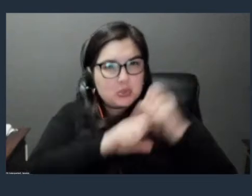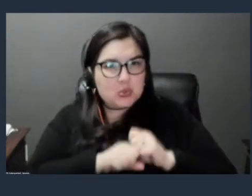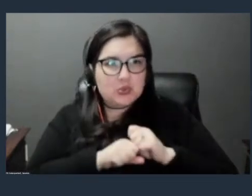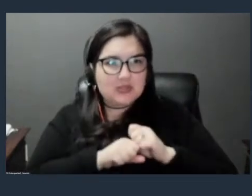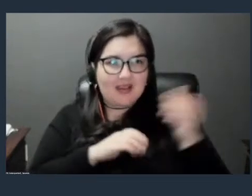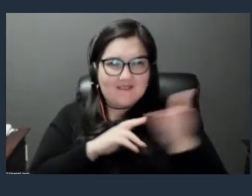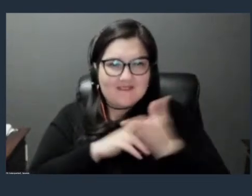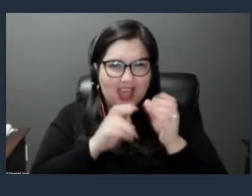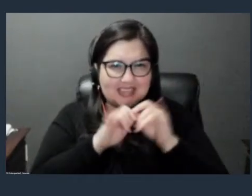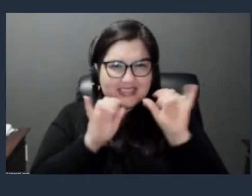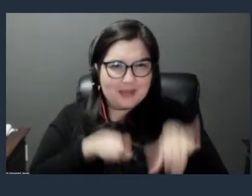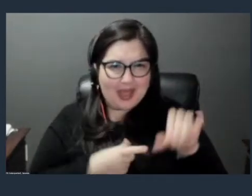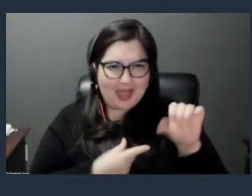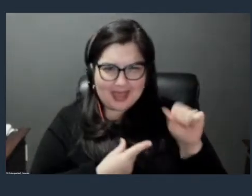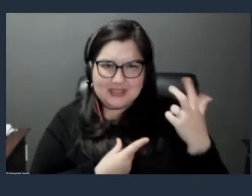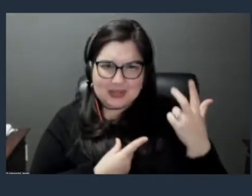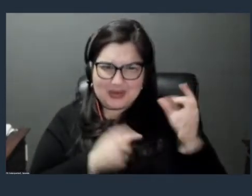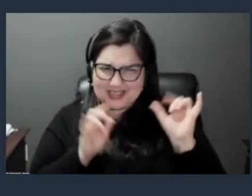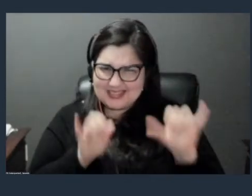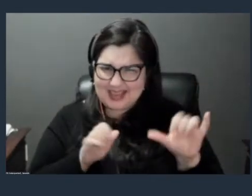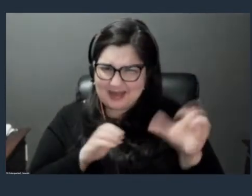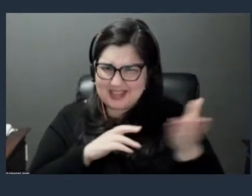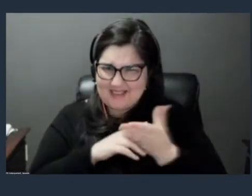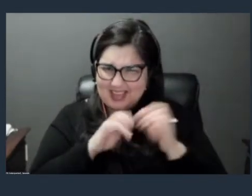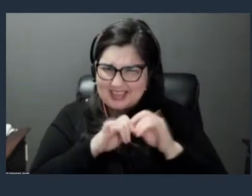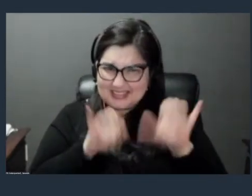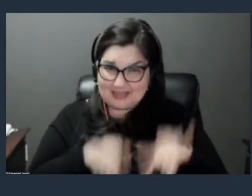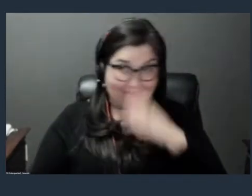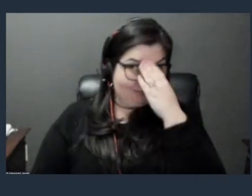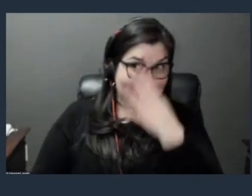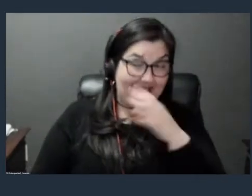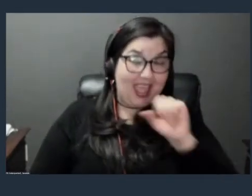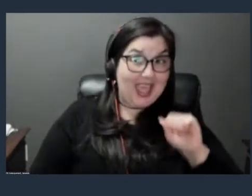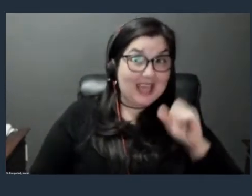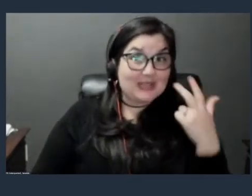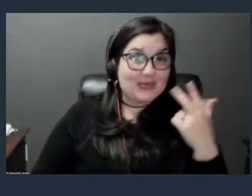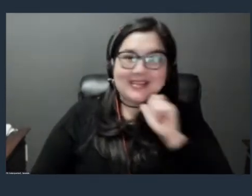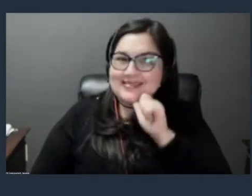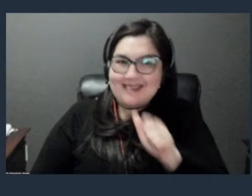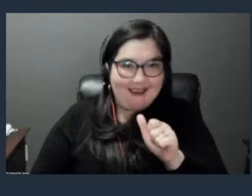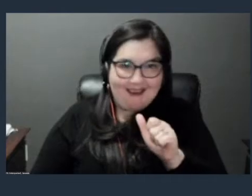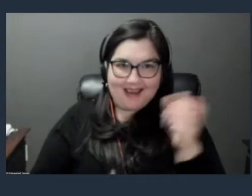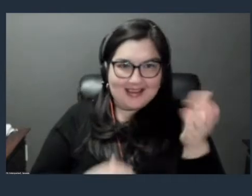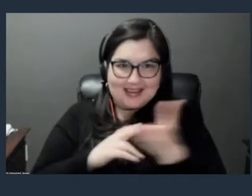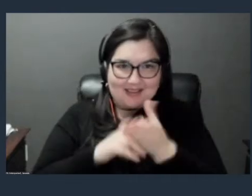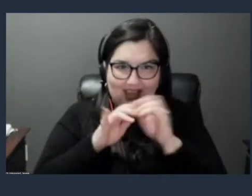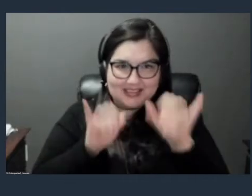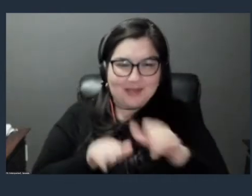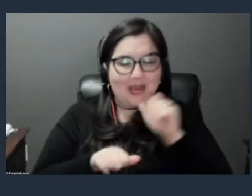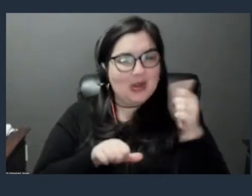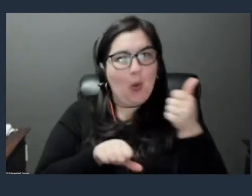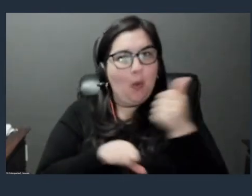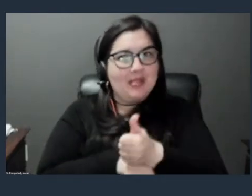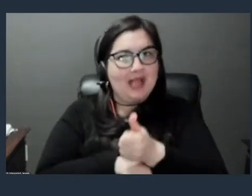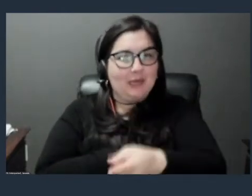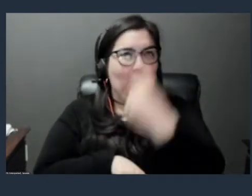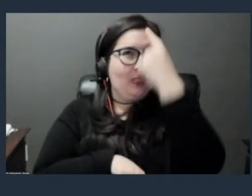Okay, S3 is not a file system, Steven Now, I wouldn't blame you for thinking that S3 is a file system because actually, again,